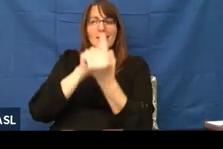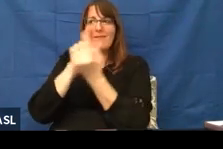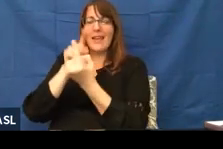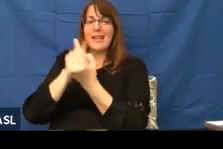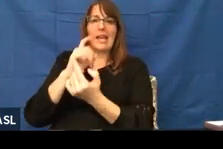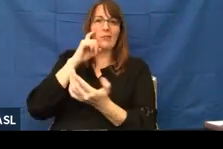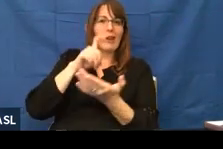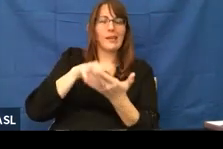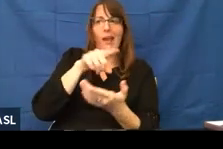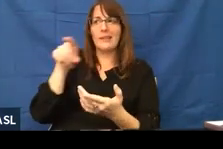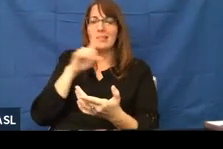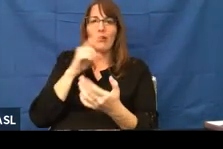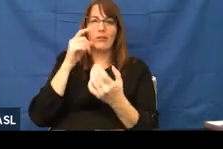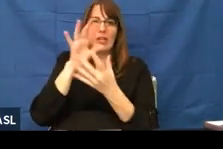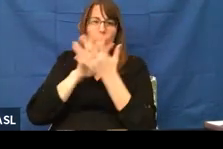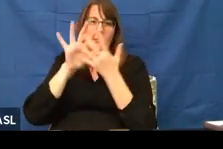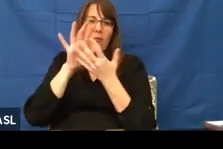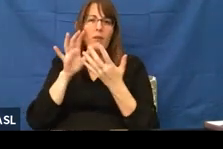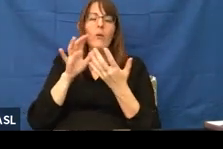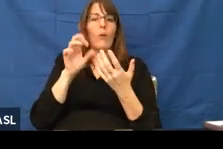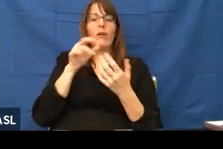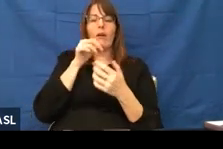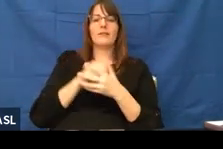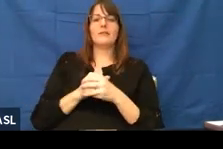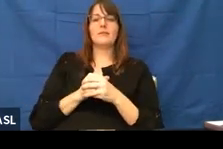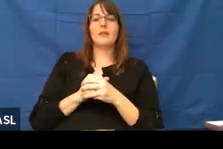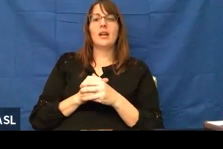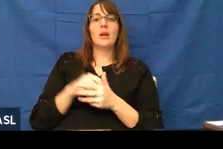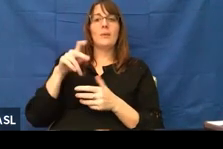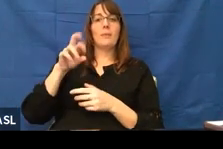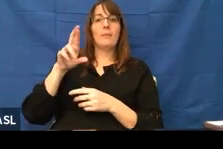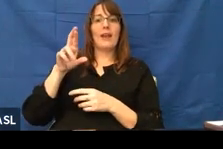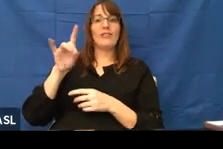Allison Frenzel : students respond to questions with pared back or cahoot that's another great little tool that you can use.